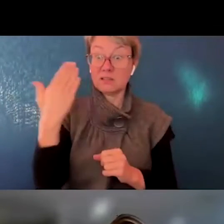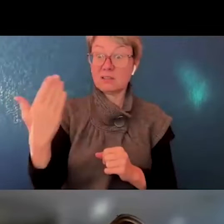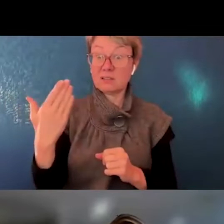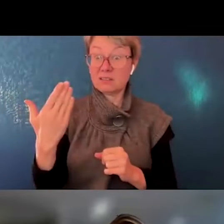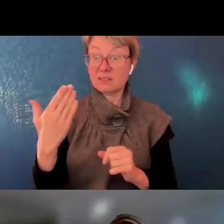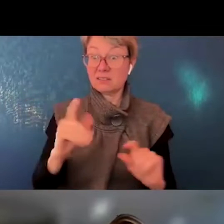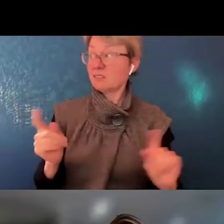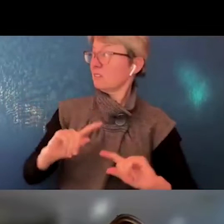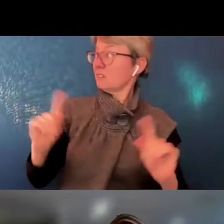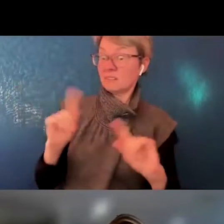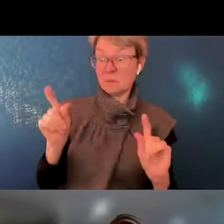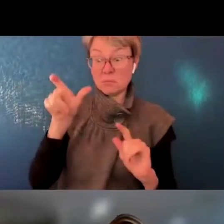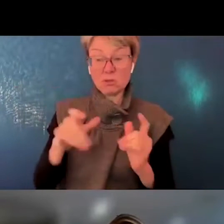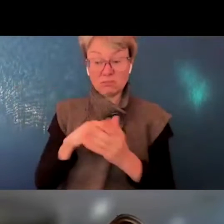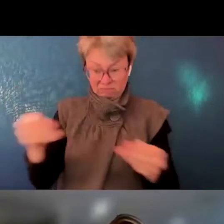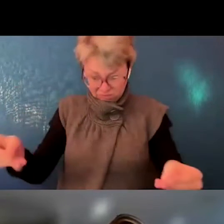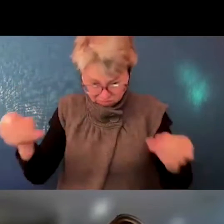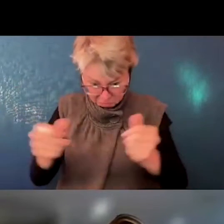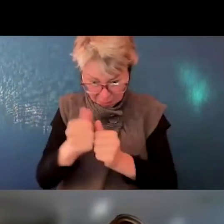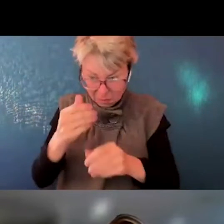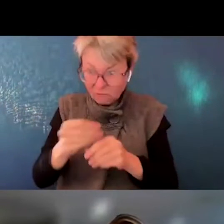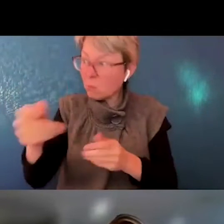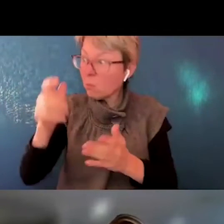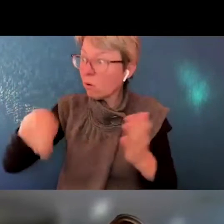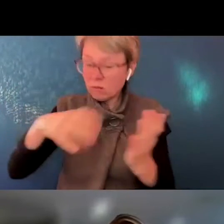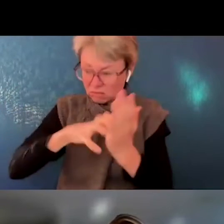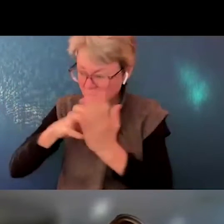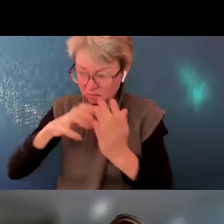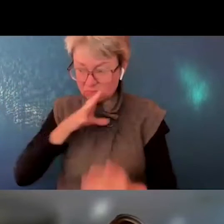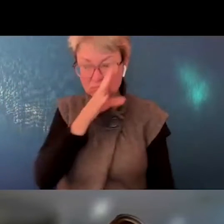the paperwork that they've got means potentially sometimes people come to court just because they